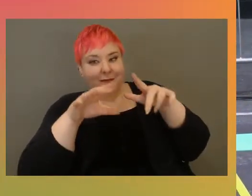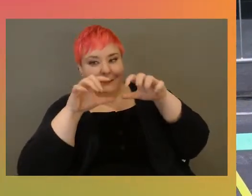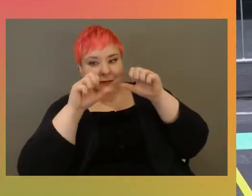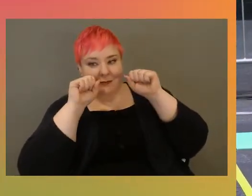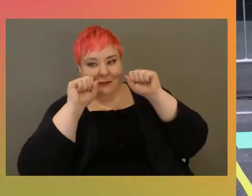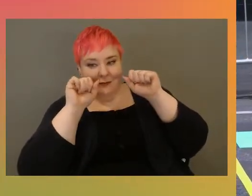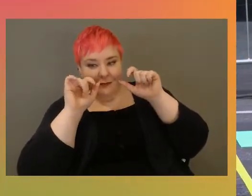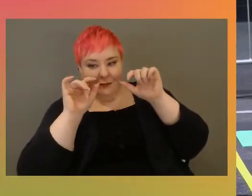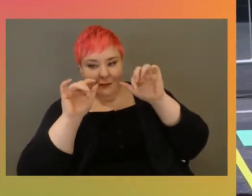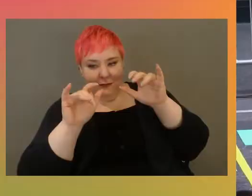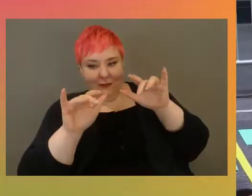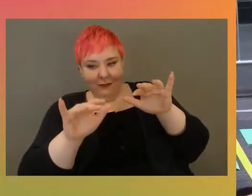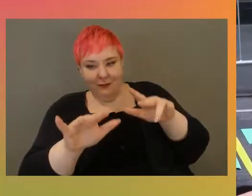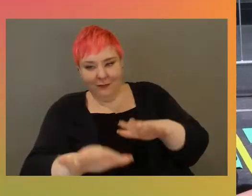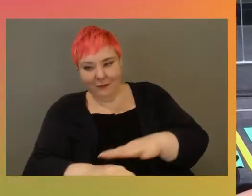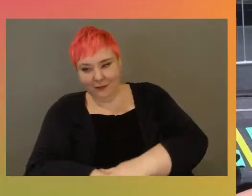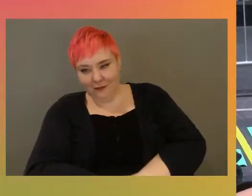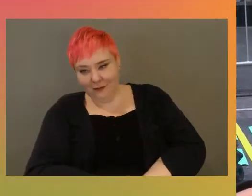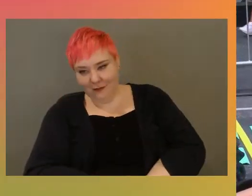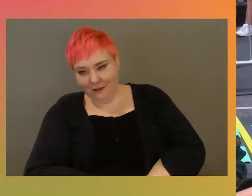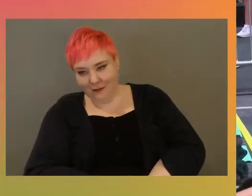HEEL.